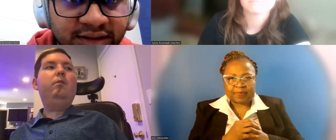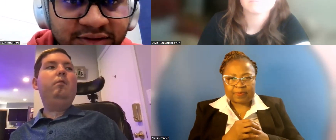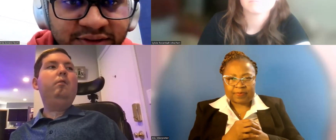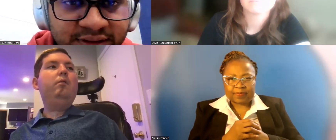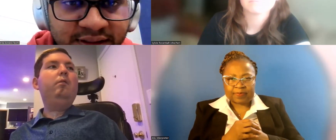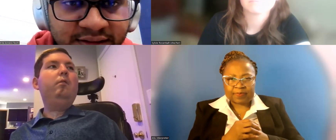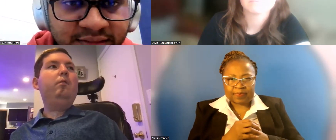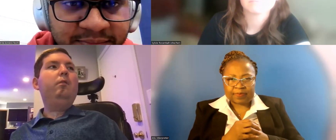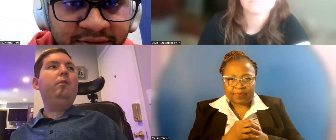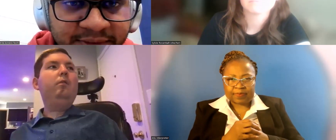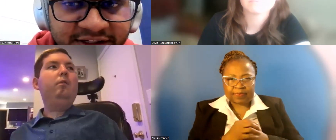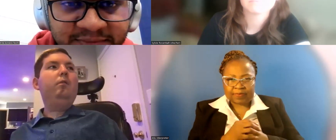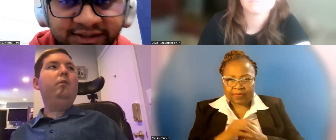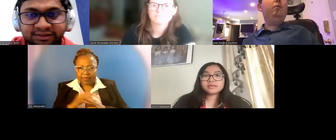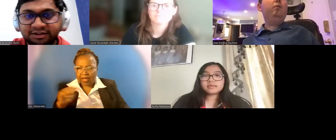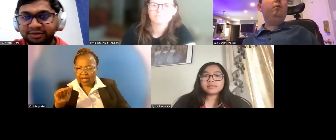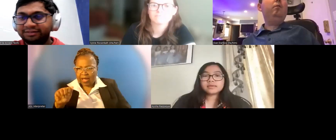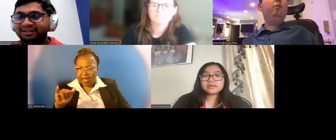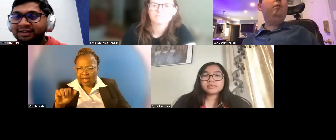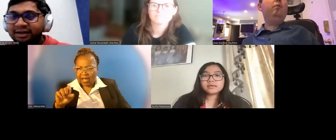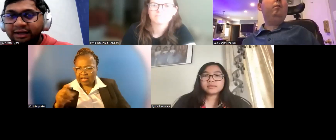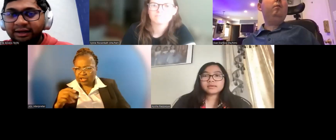I think Aysha I got you back on spotlight. There you are.